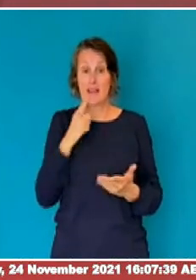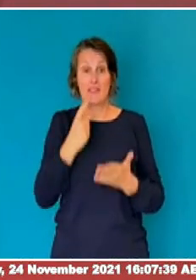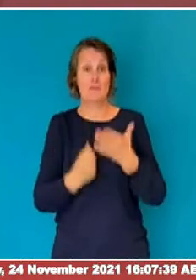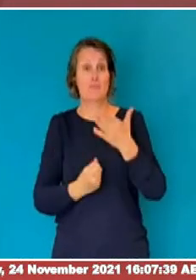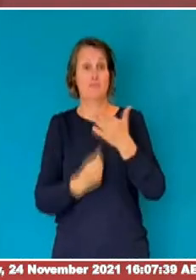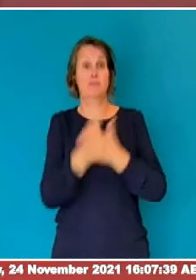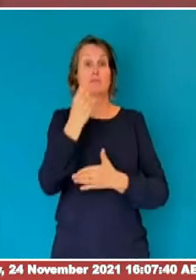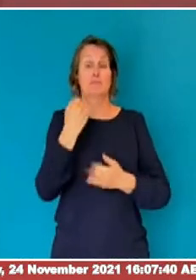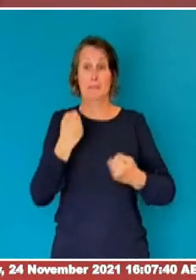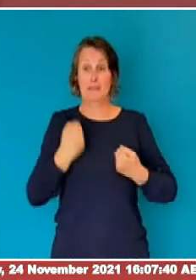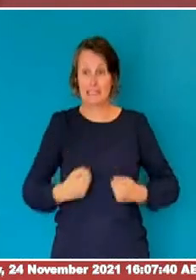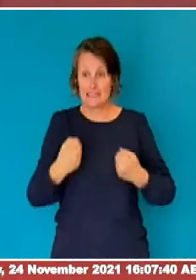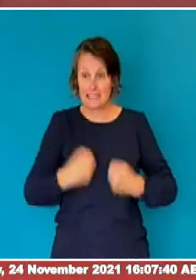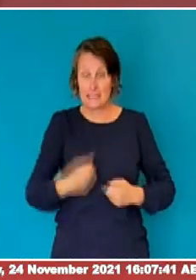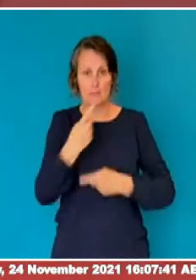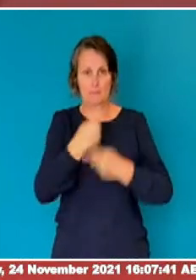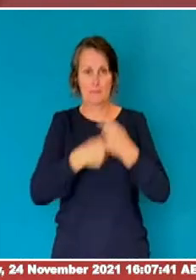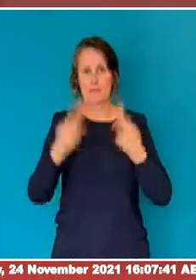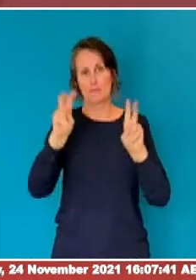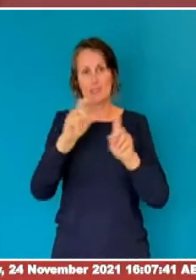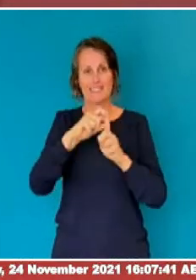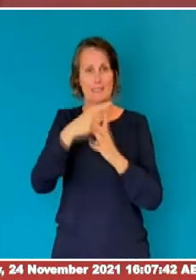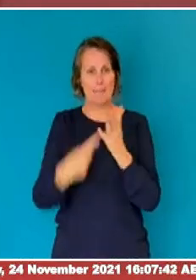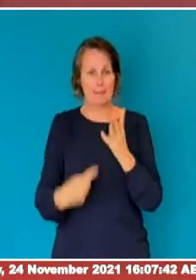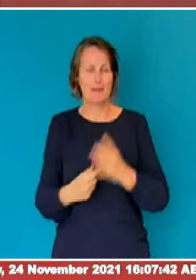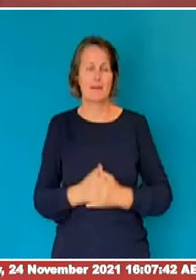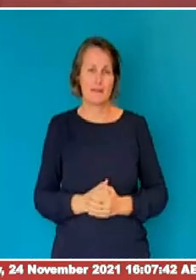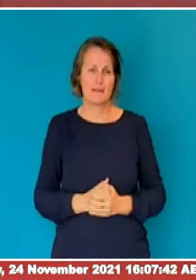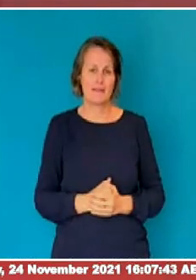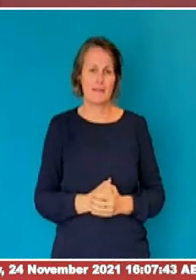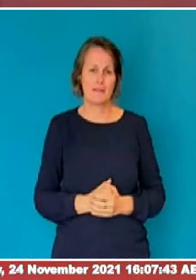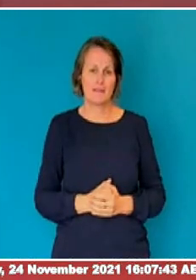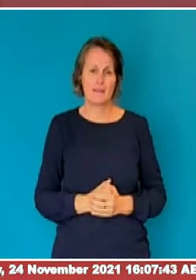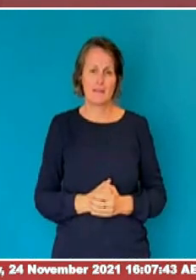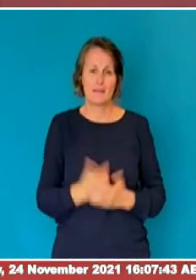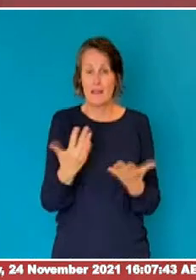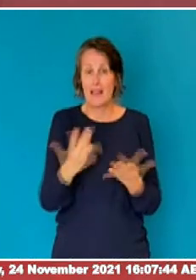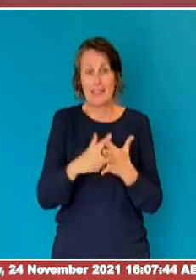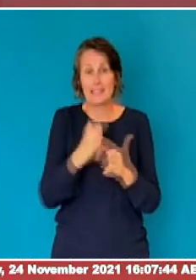disability, but, you know, we've had a number of people where, for example, they've